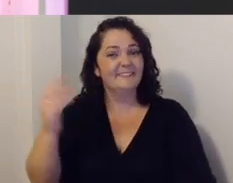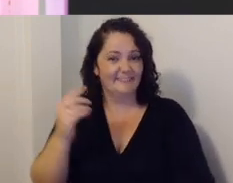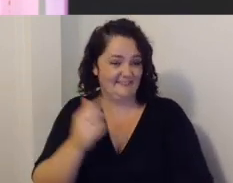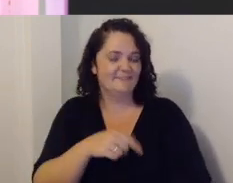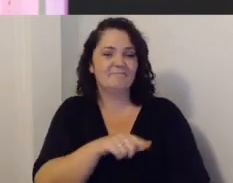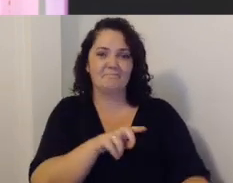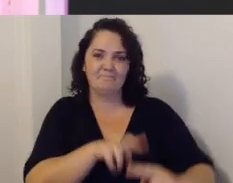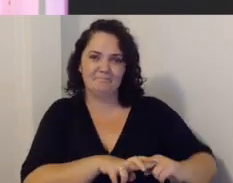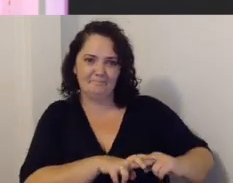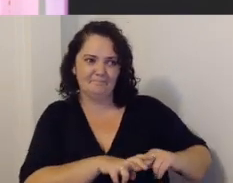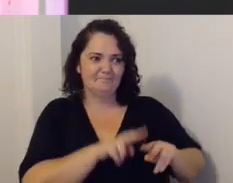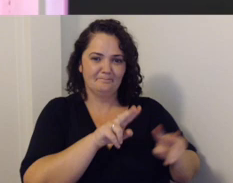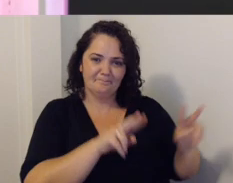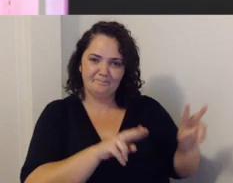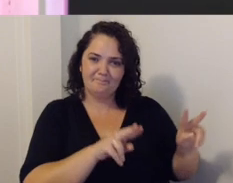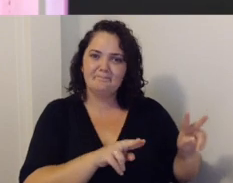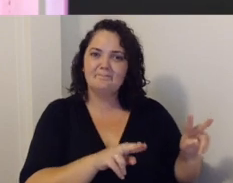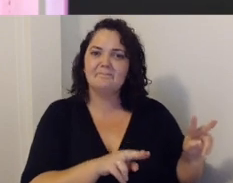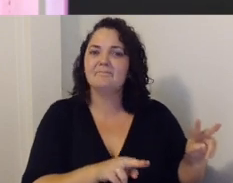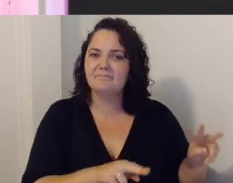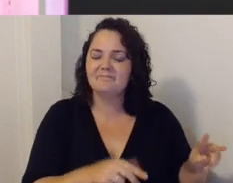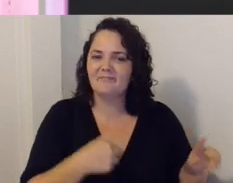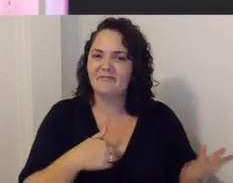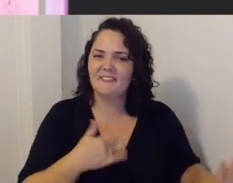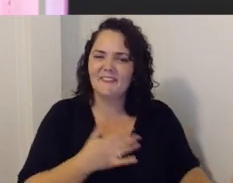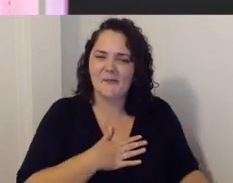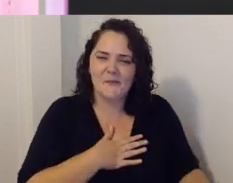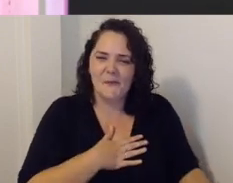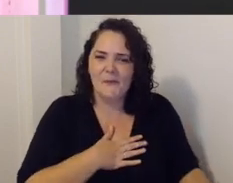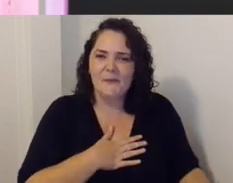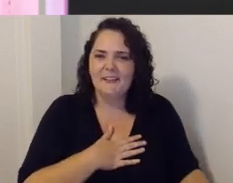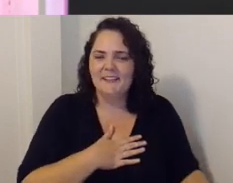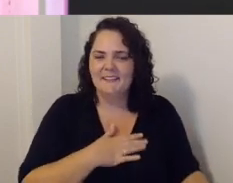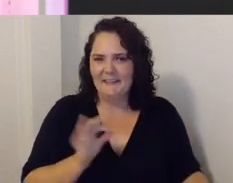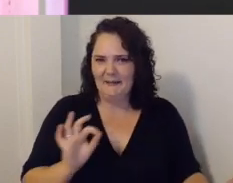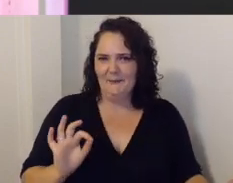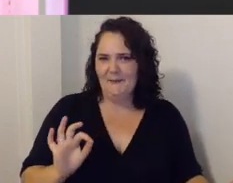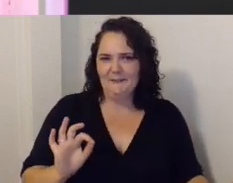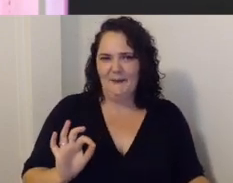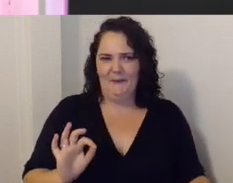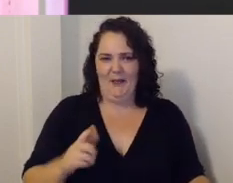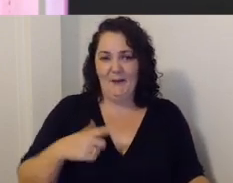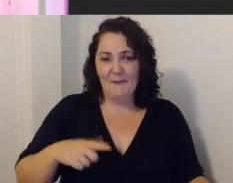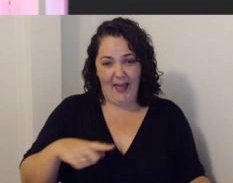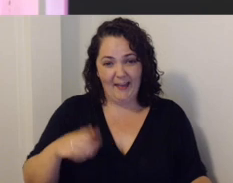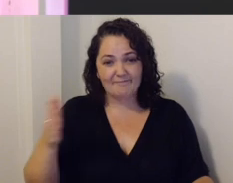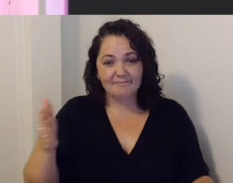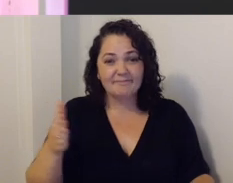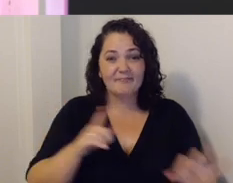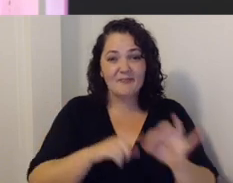just warms me to no end to see the commitment that uh that the uh the gallery has made to drawing as